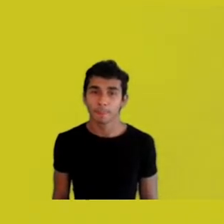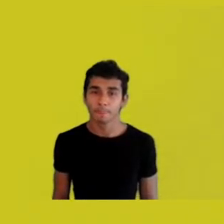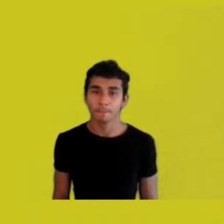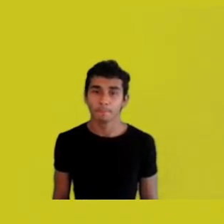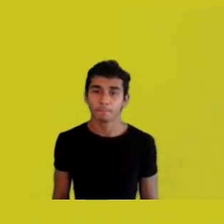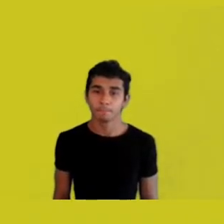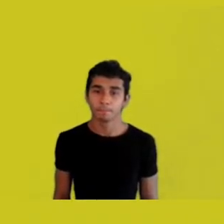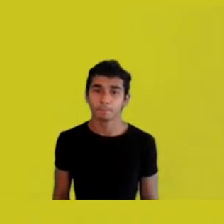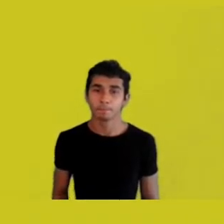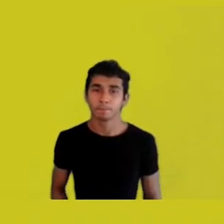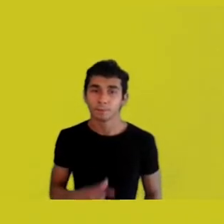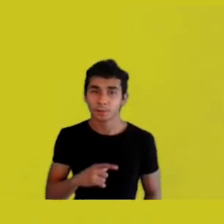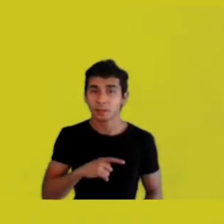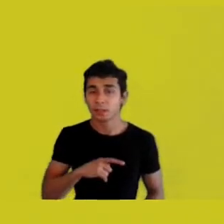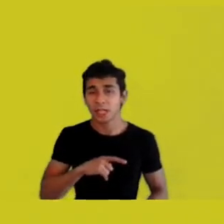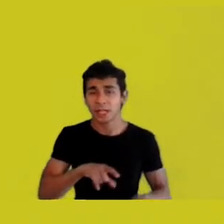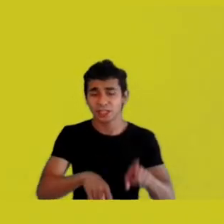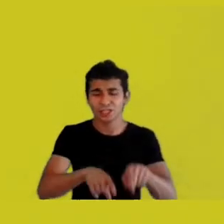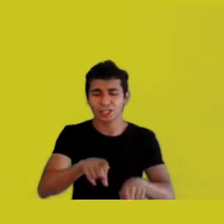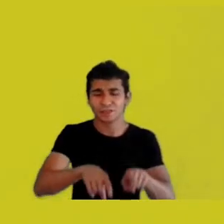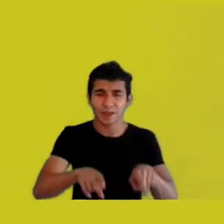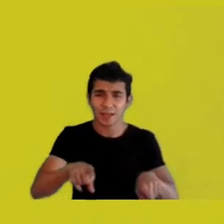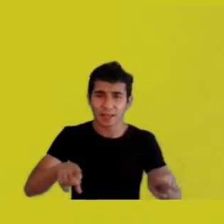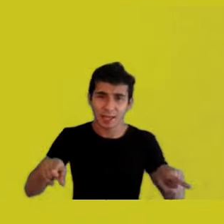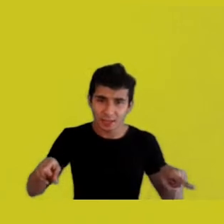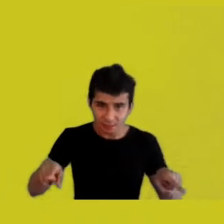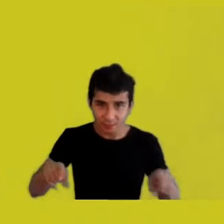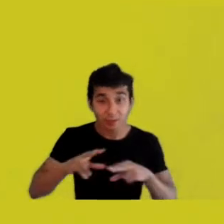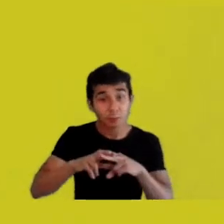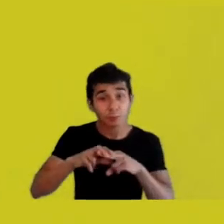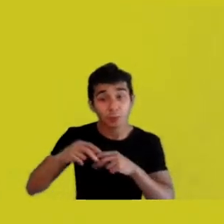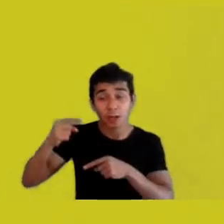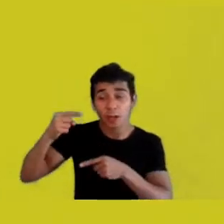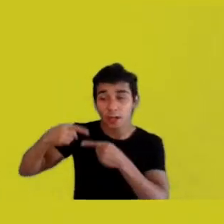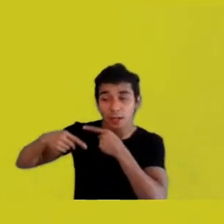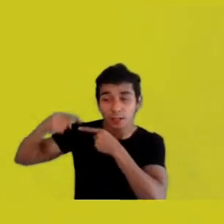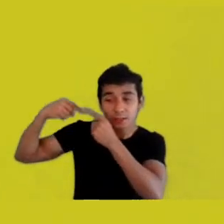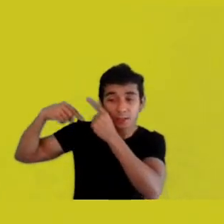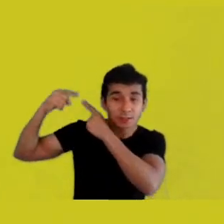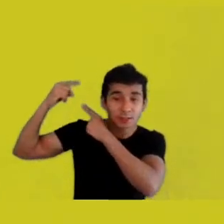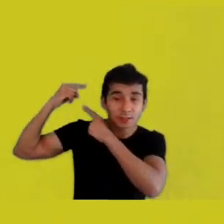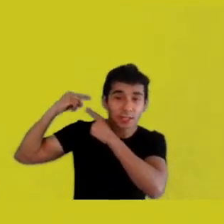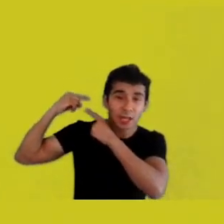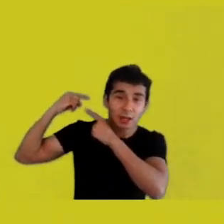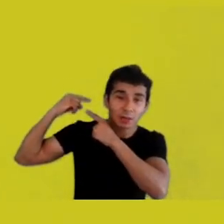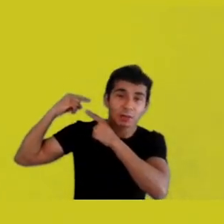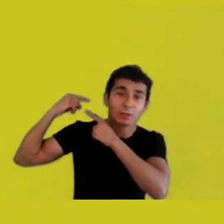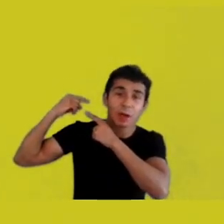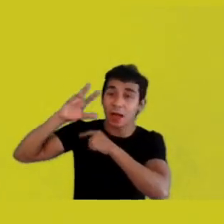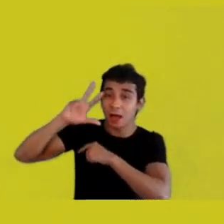through these other ancestors which aren’t the black African Congo ones.